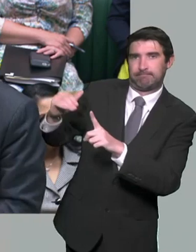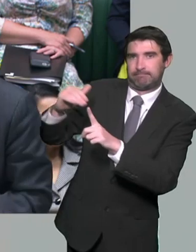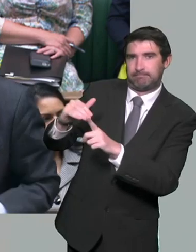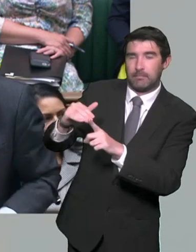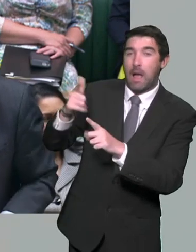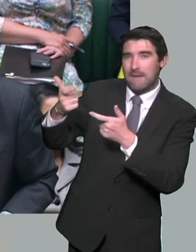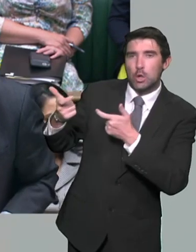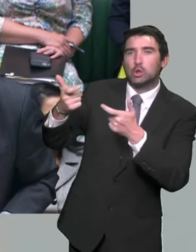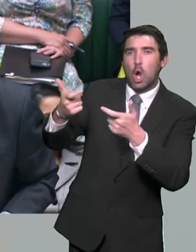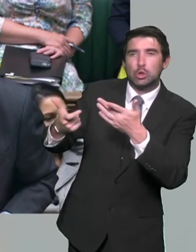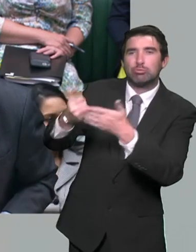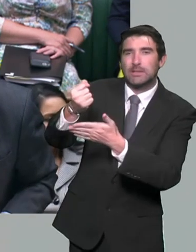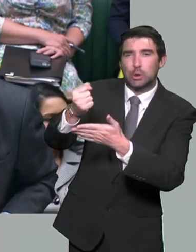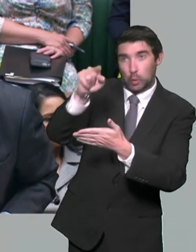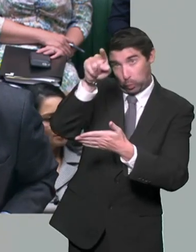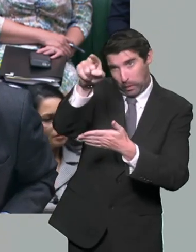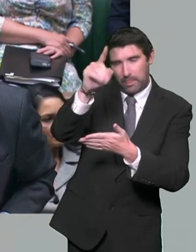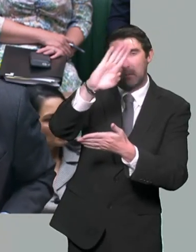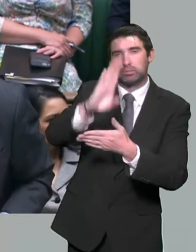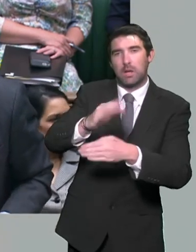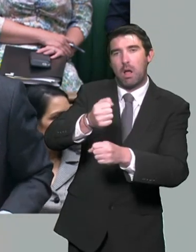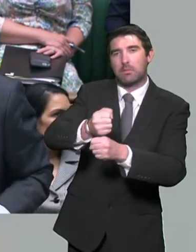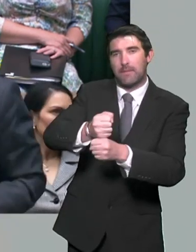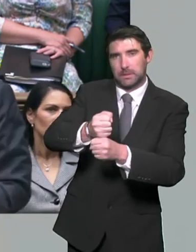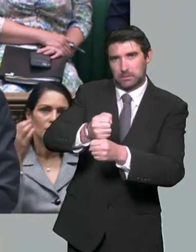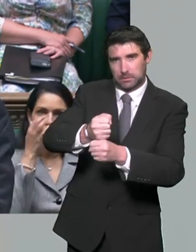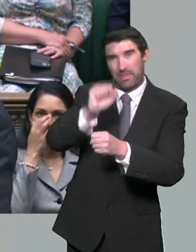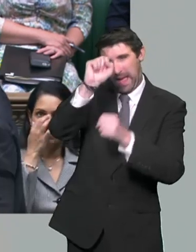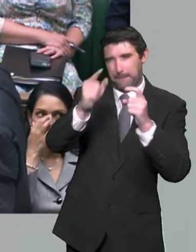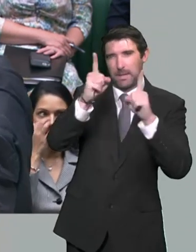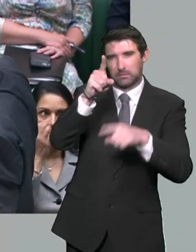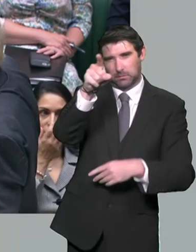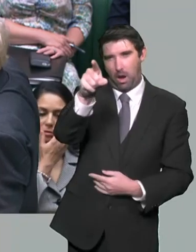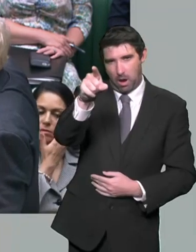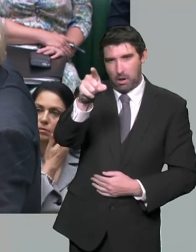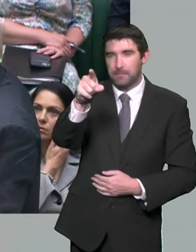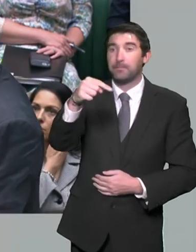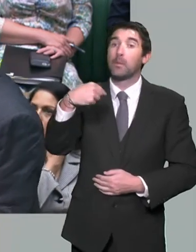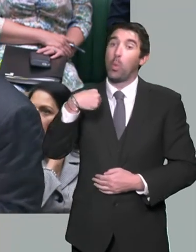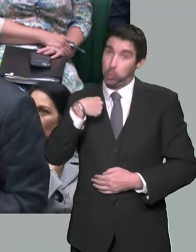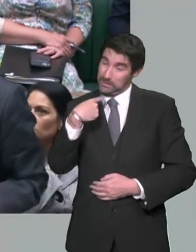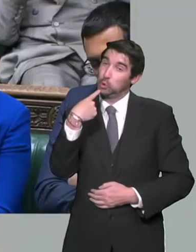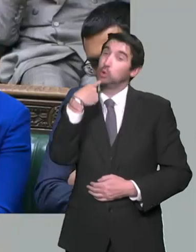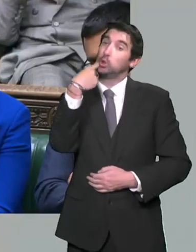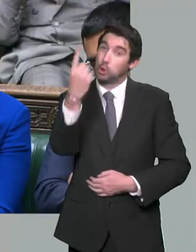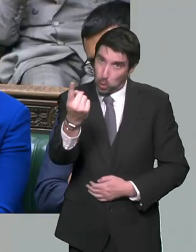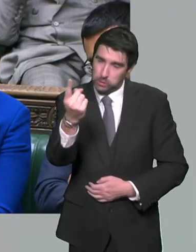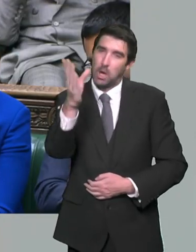with Brazil’s Minister of Justice and Public Security; what we have told the Brazilians is that we stand ready to provide all the support that they may need. Selaine Saxby (North Devon) (Con) On a point of order, Madam Deputy Speaker. I wonder whether you could advise me on how I can correct the record on the question from the right hon. Member for Kingston and Surbiton (Ed Davey), who raised the matter of rural fuel duty relief